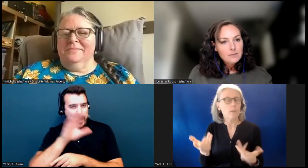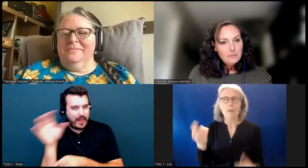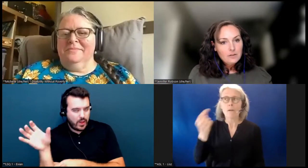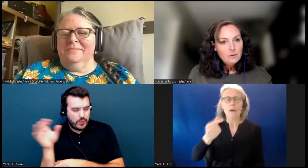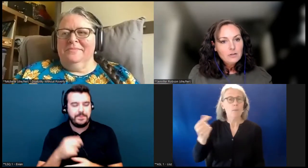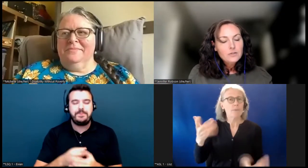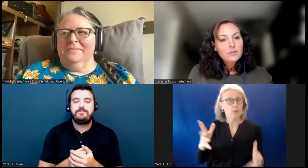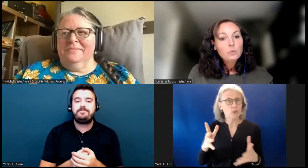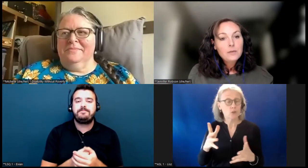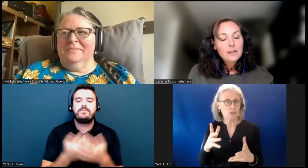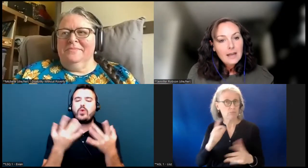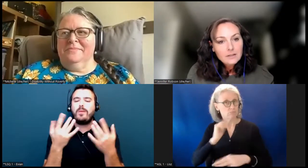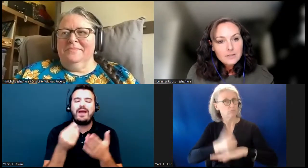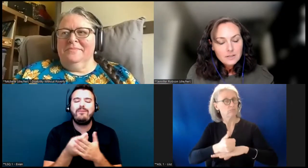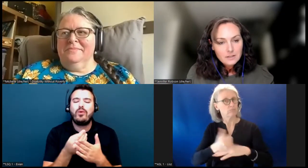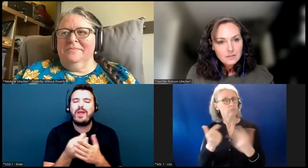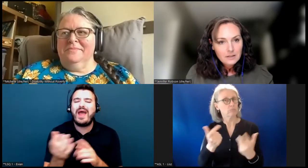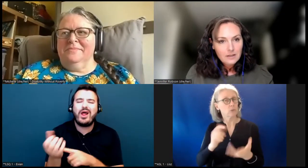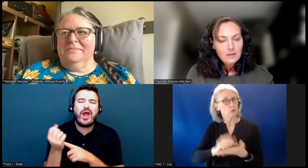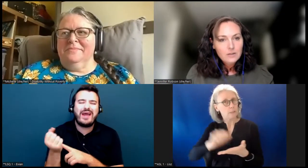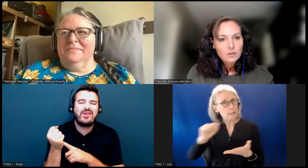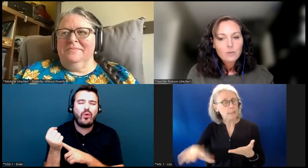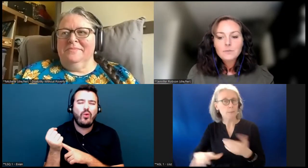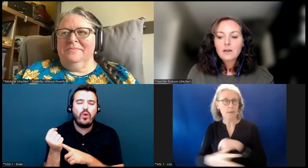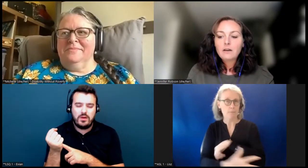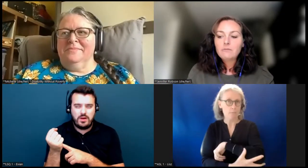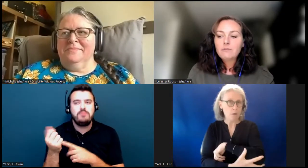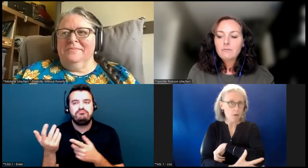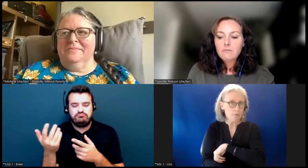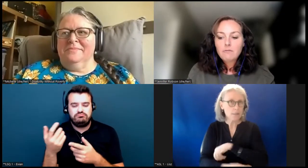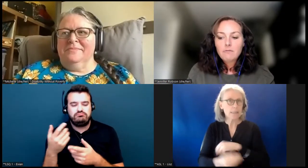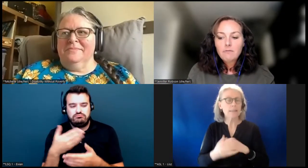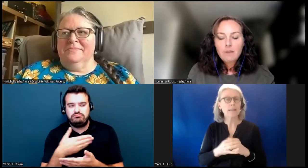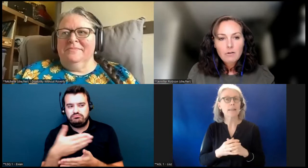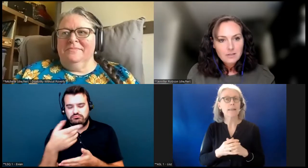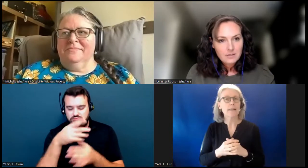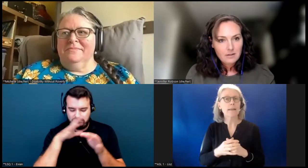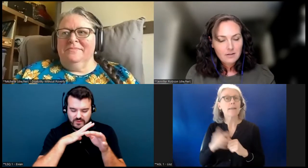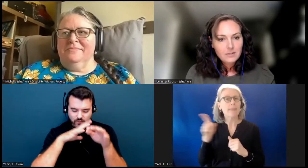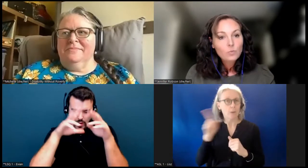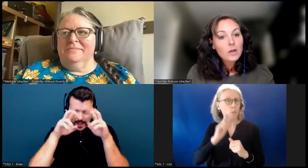SAID THE BENCHMARK. THERE WOULD BE ANALYSIS, THEN, IN TERMS OF VARIOUS DESIGNS, WHAT IS